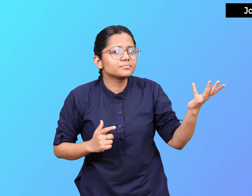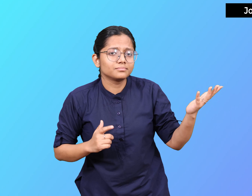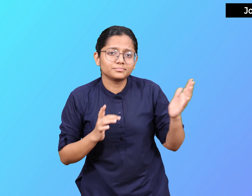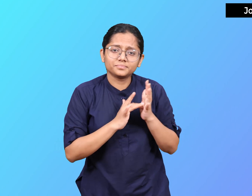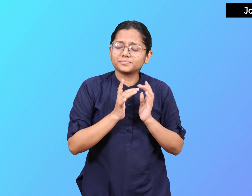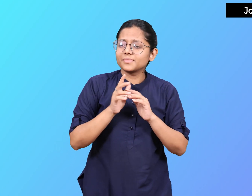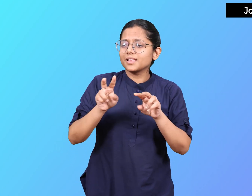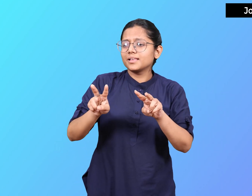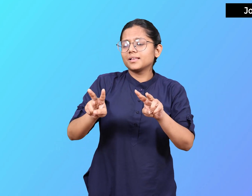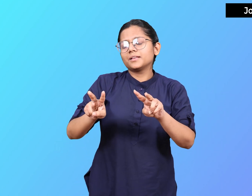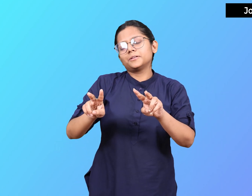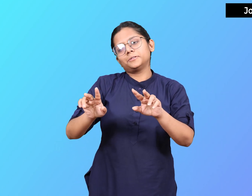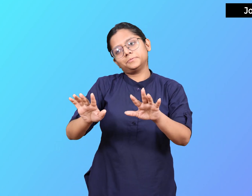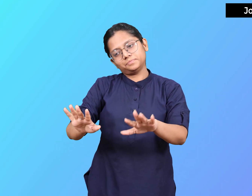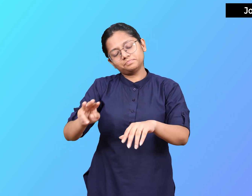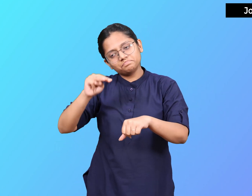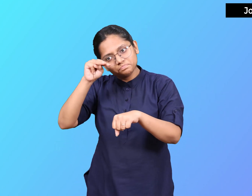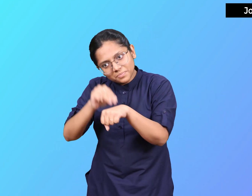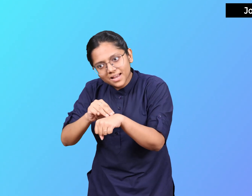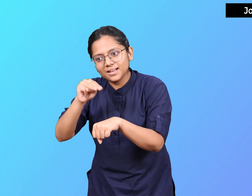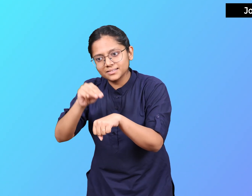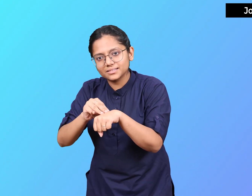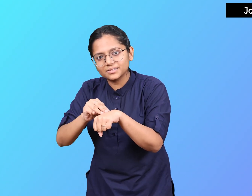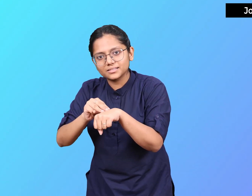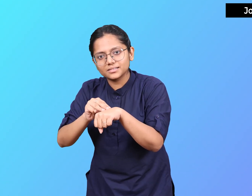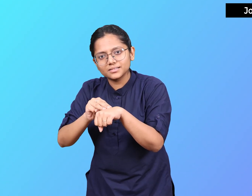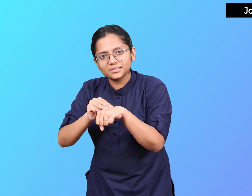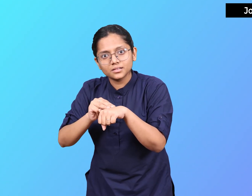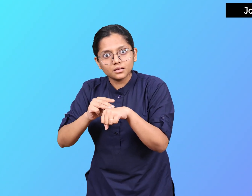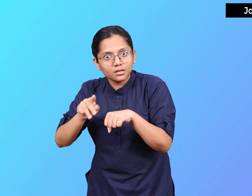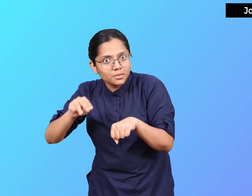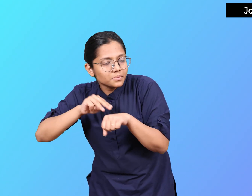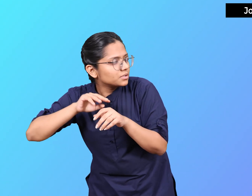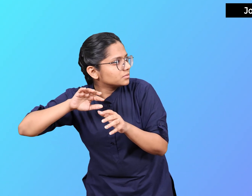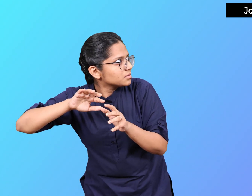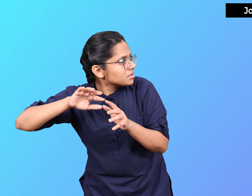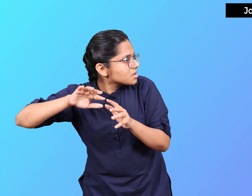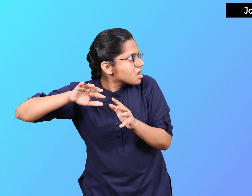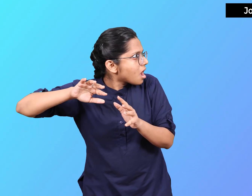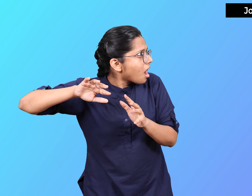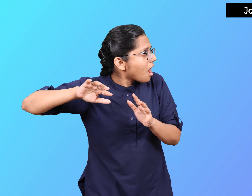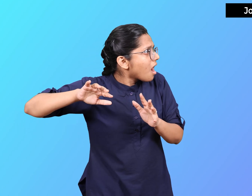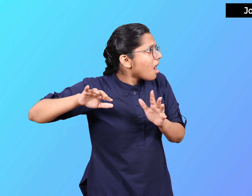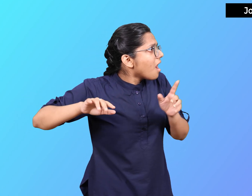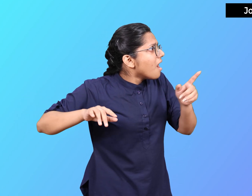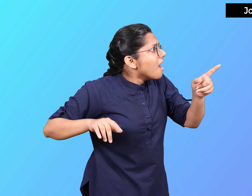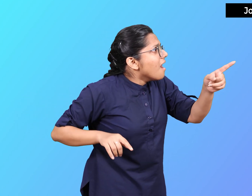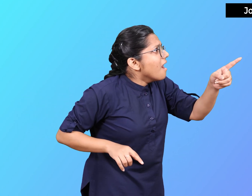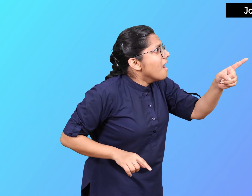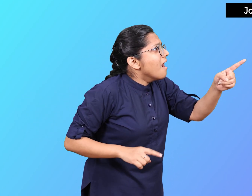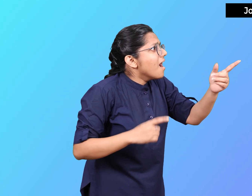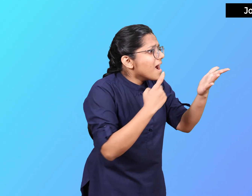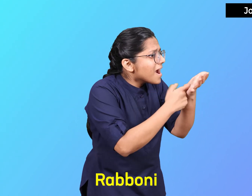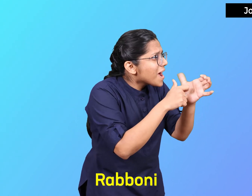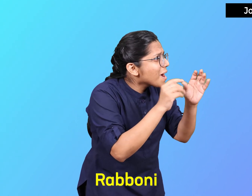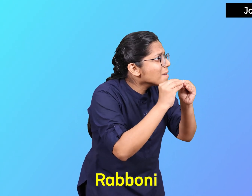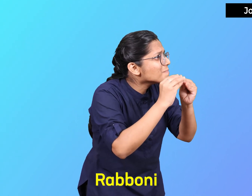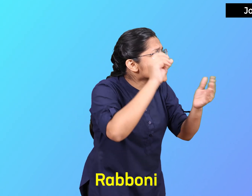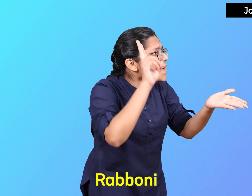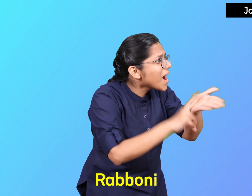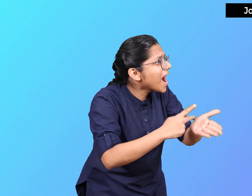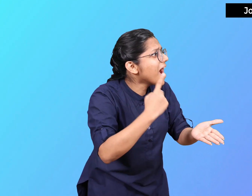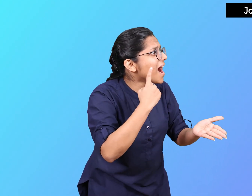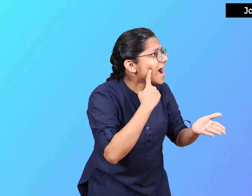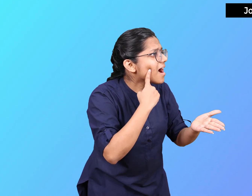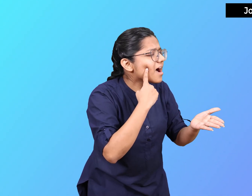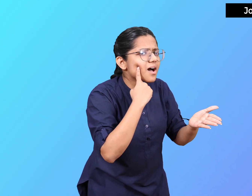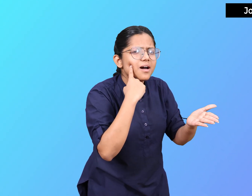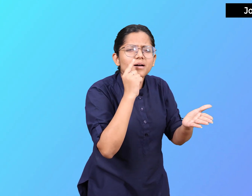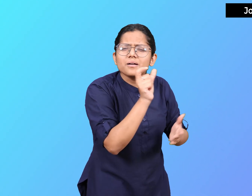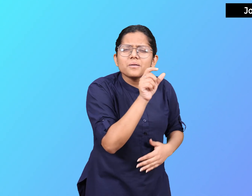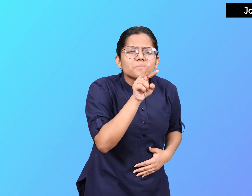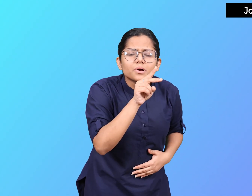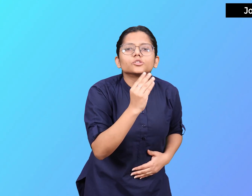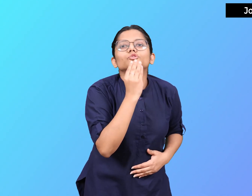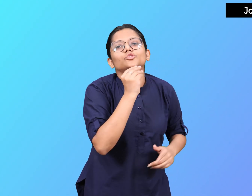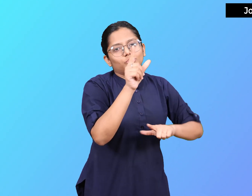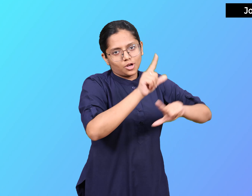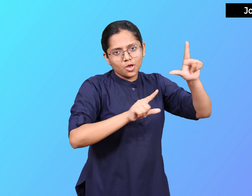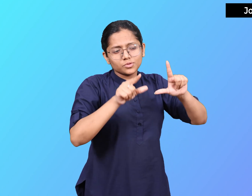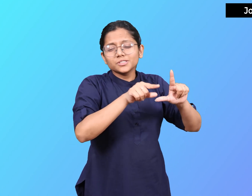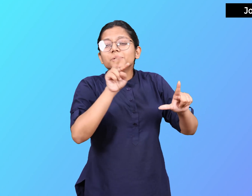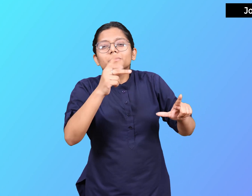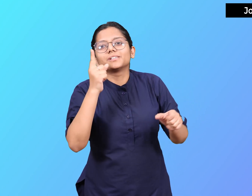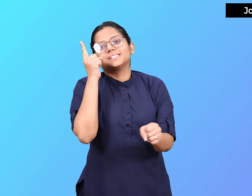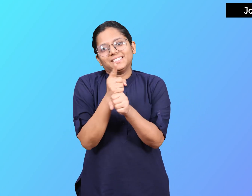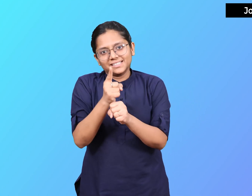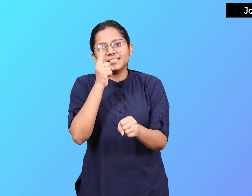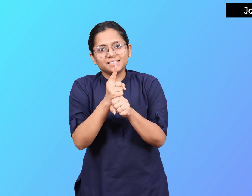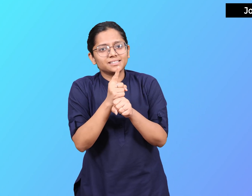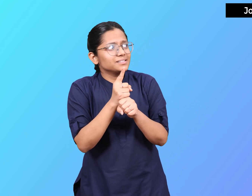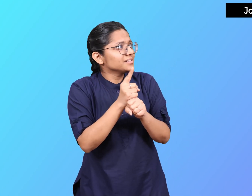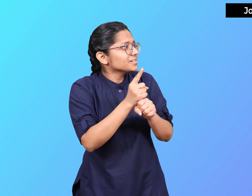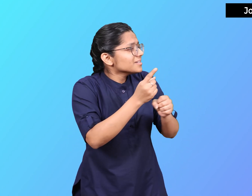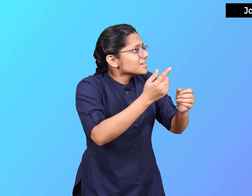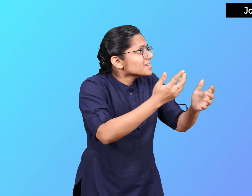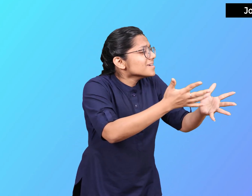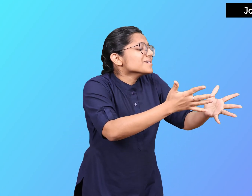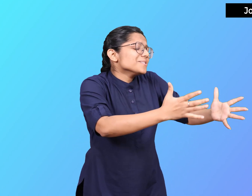Jesus said to her, “Mary.” She turned towards him and said in Aramaic, “Rabboni”, which means “Teacher”.